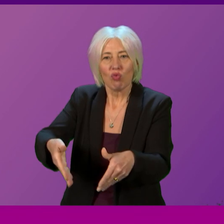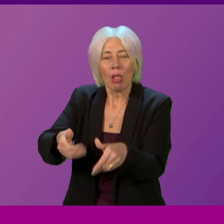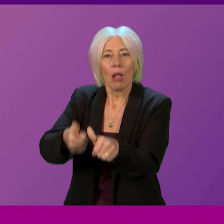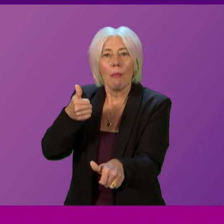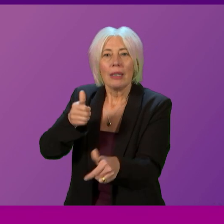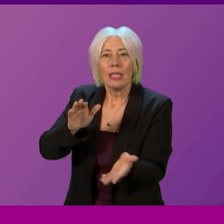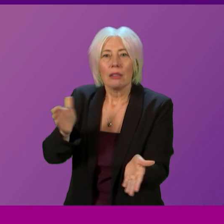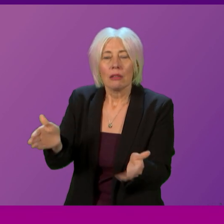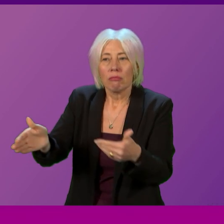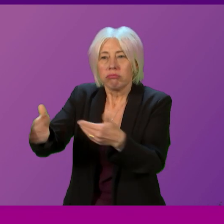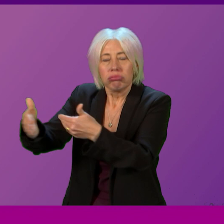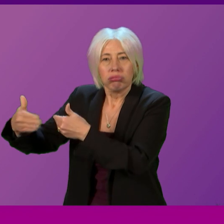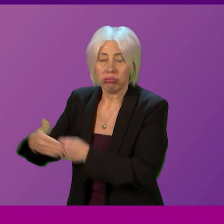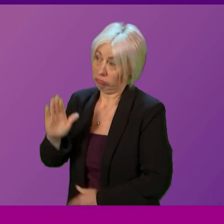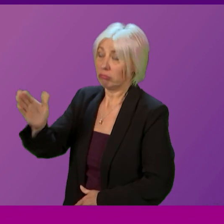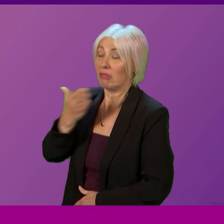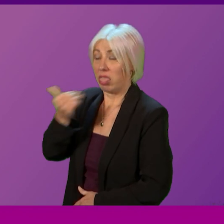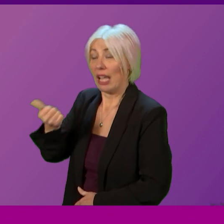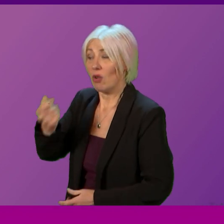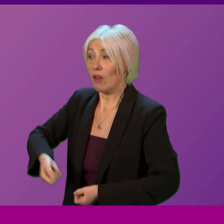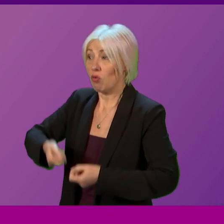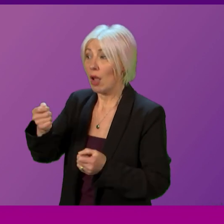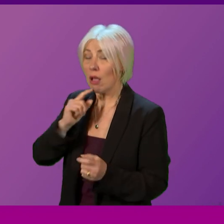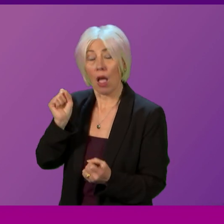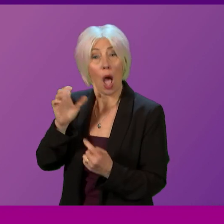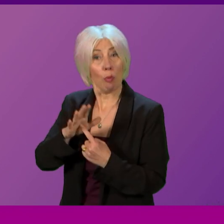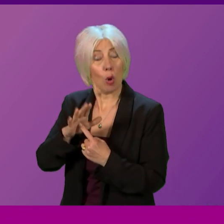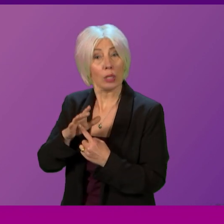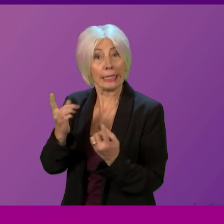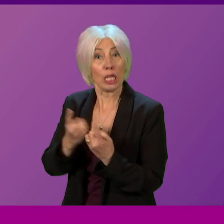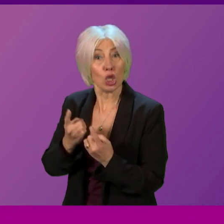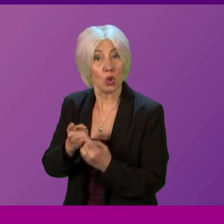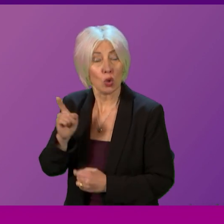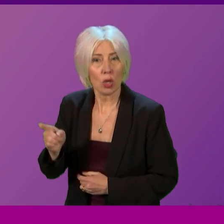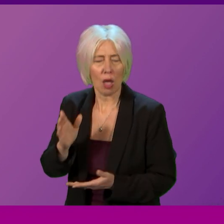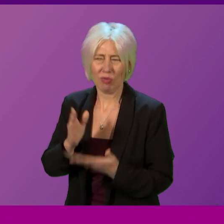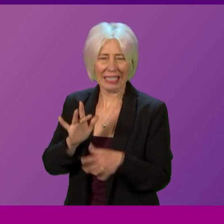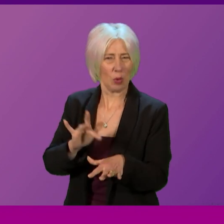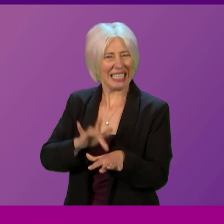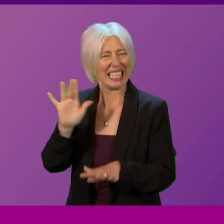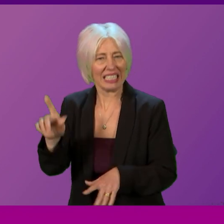I thank Clare Adamson for raising an issue that is not just important but is extremely sensitive.